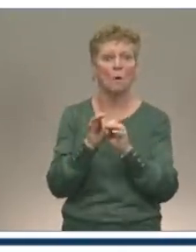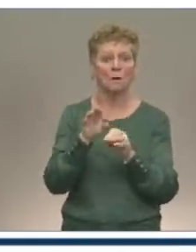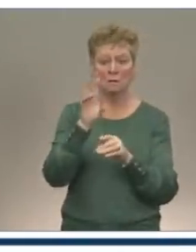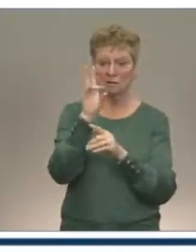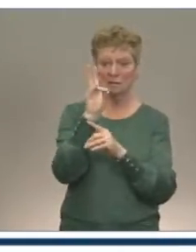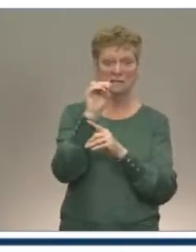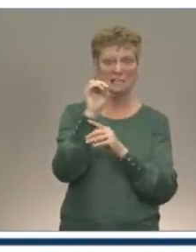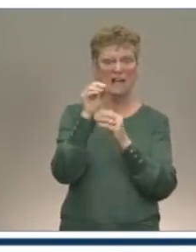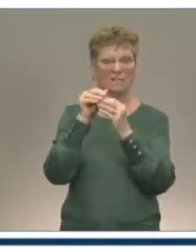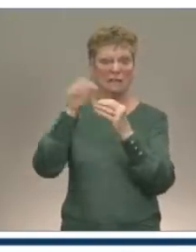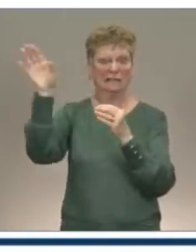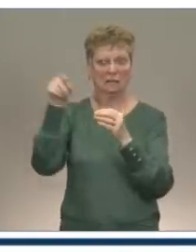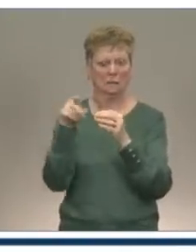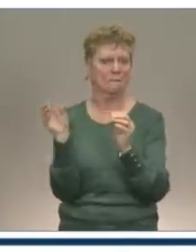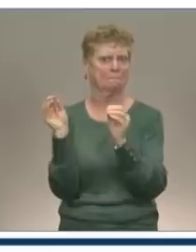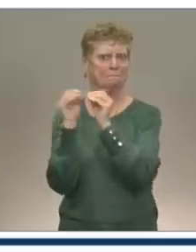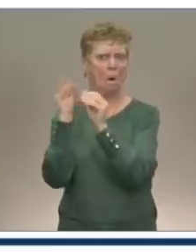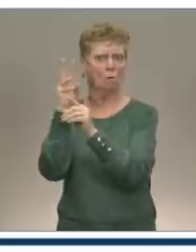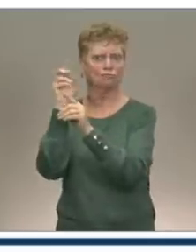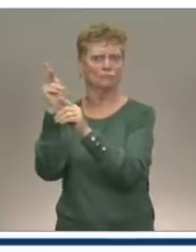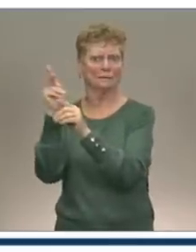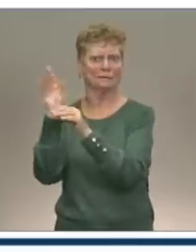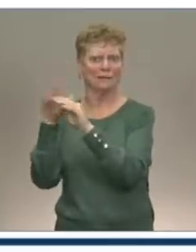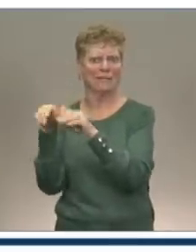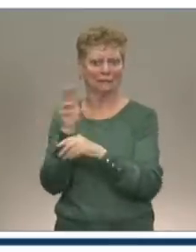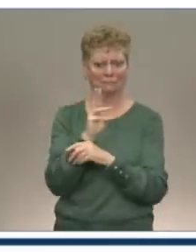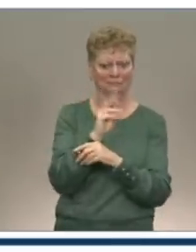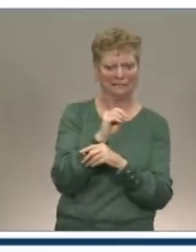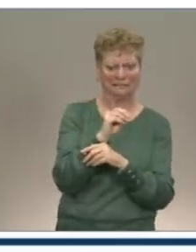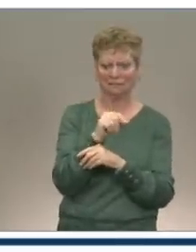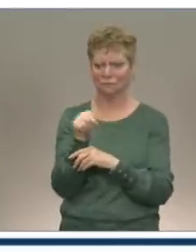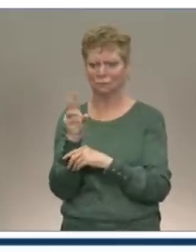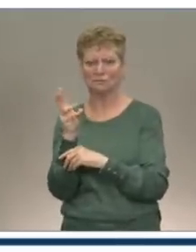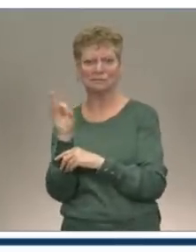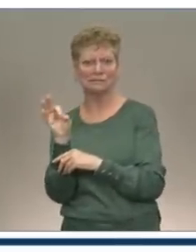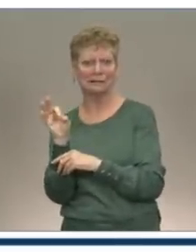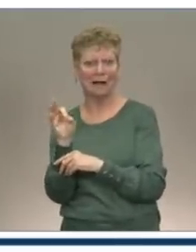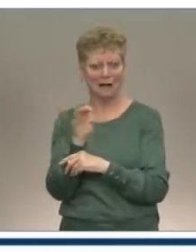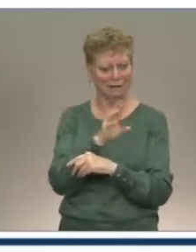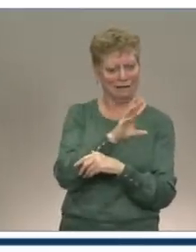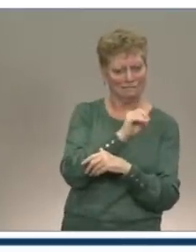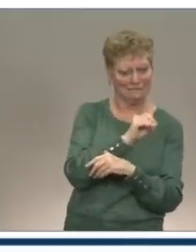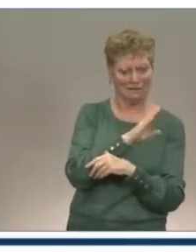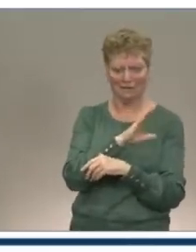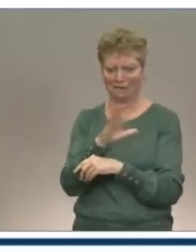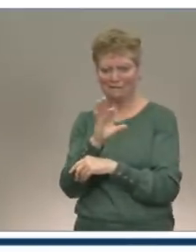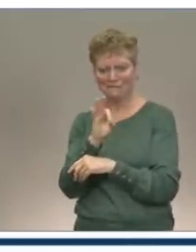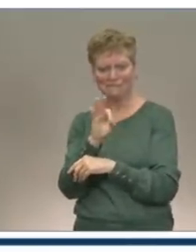they're at a greater risk than the 60 to 69 or the 50 to 59 so like we did in the spring age